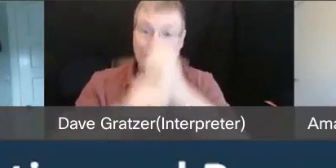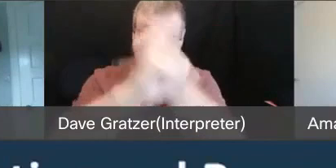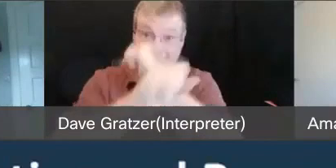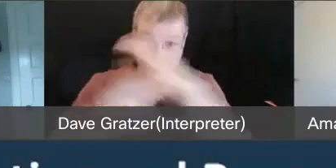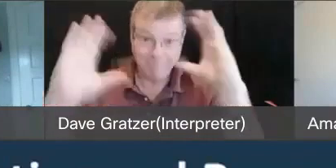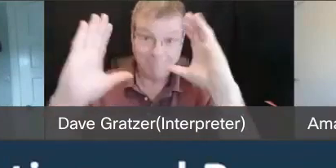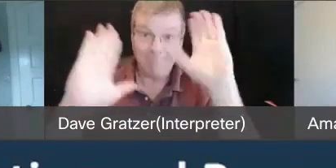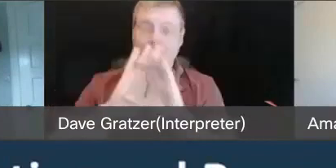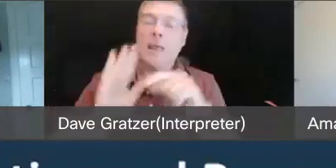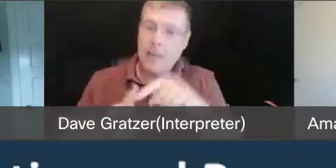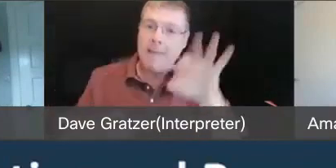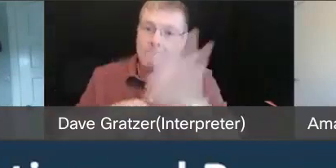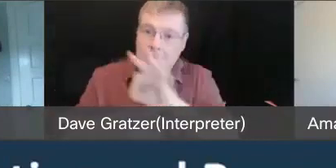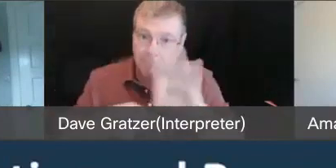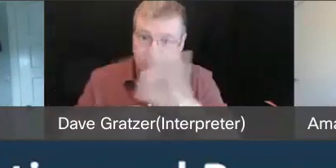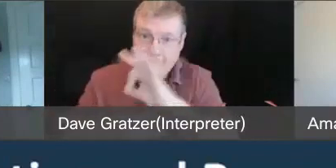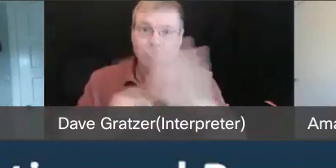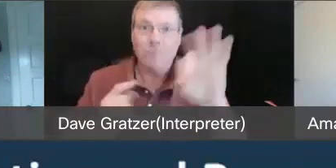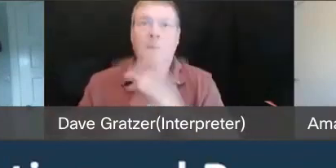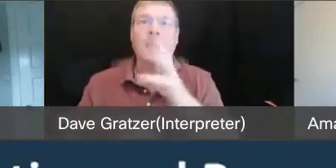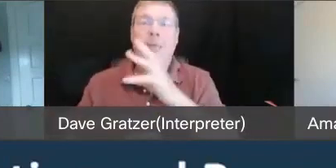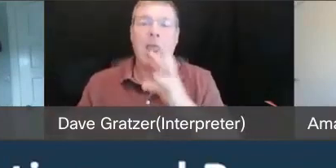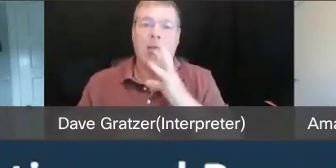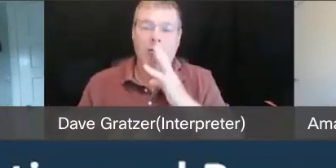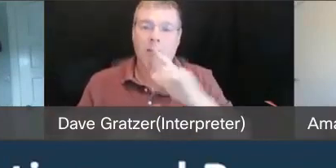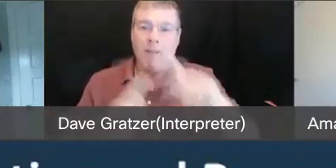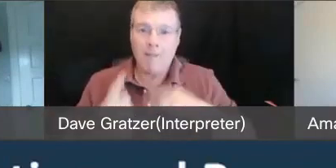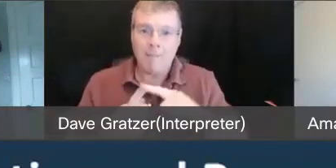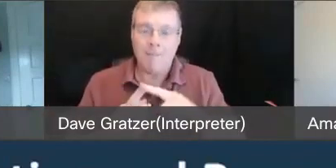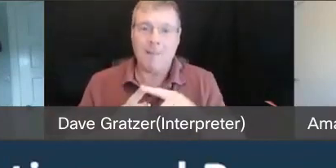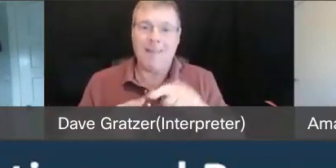functioning and talk about the context of how their symptoms